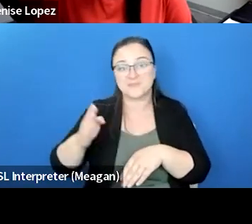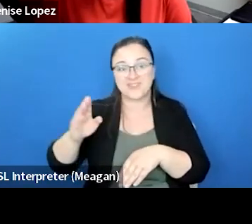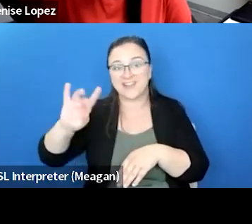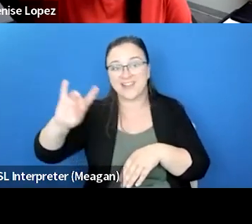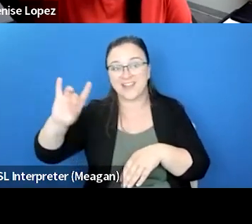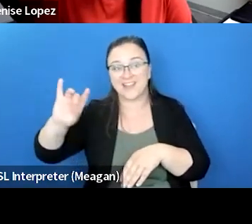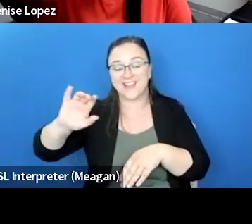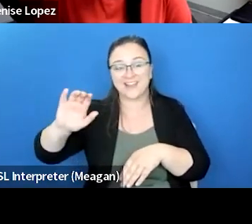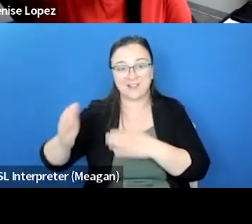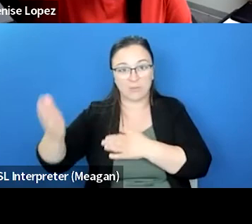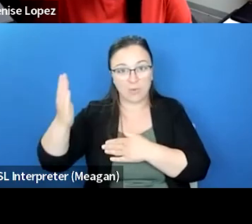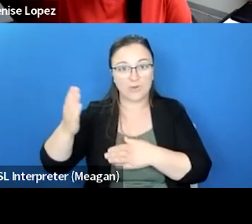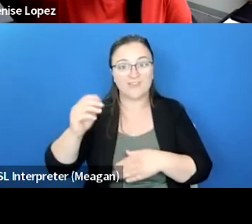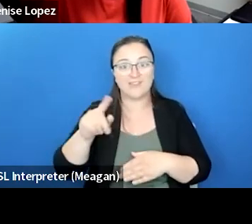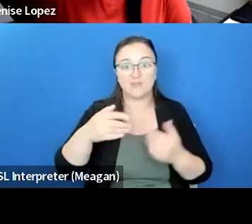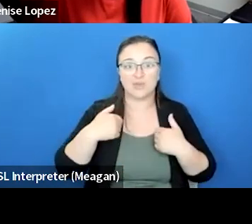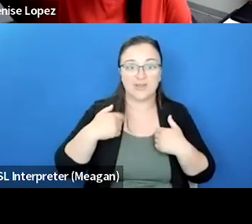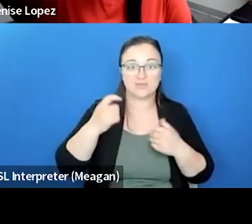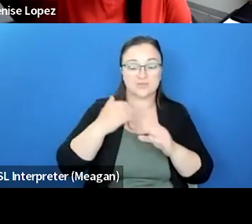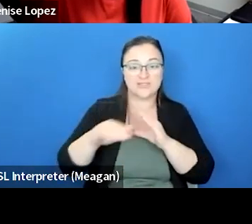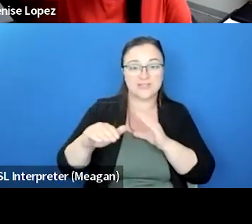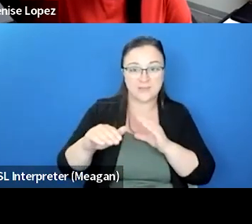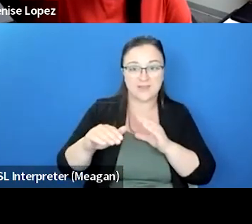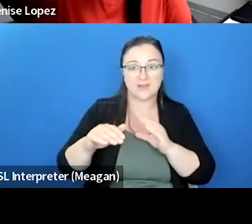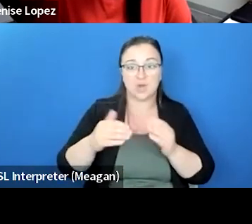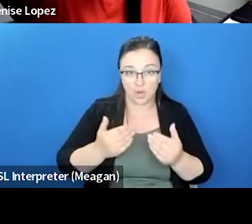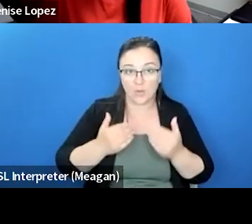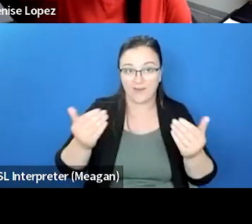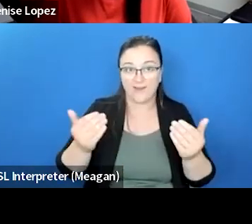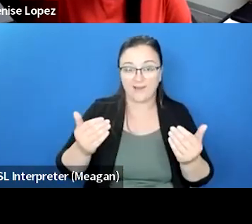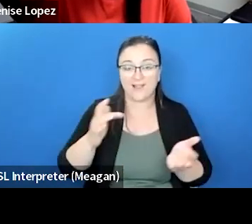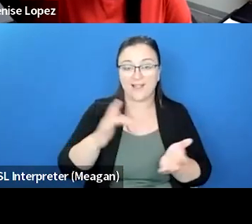if you have an email that you need to send out, go ahead and click the feature,